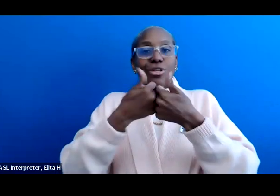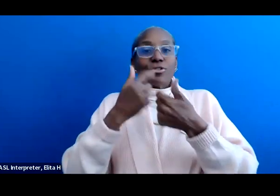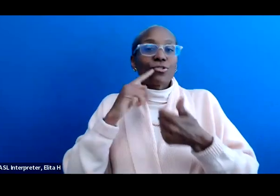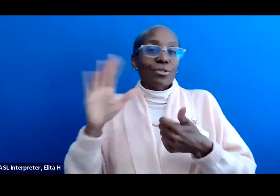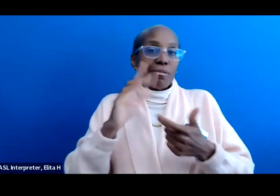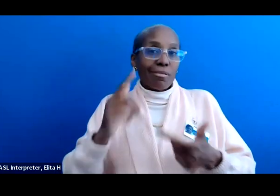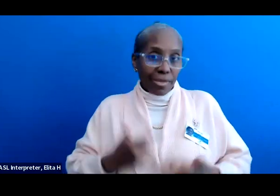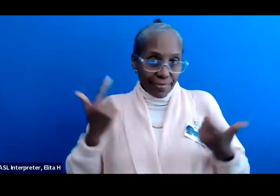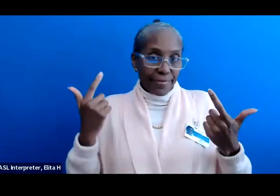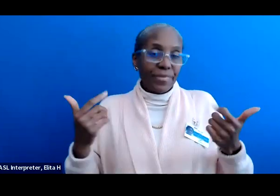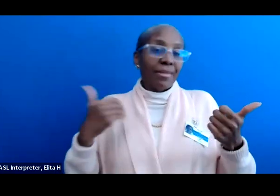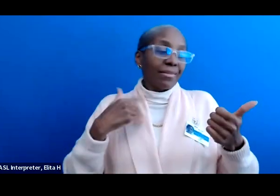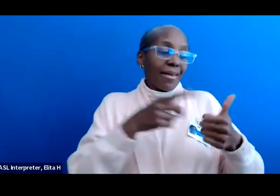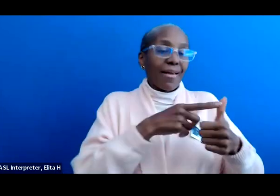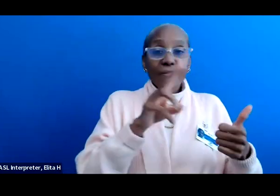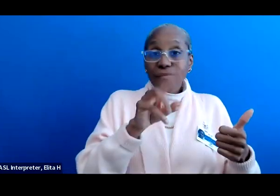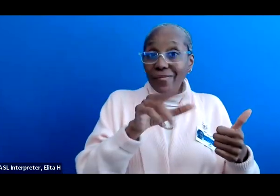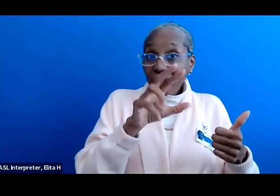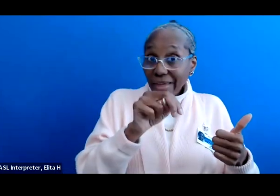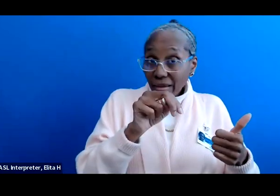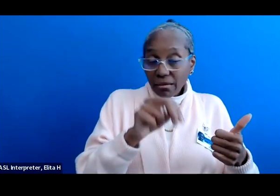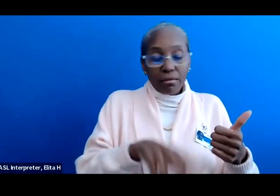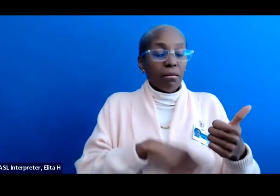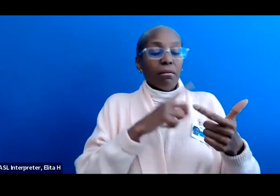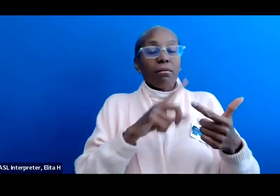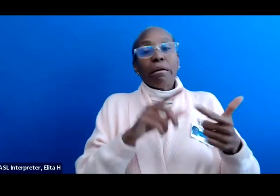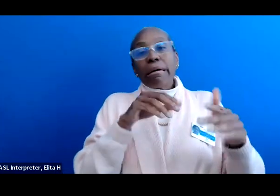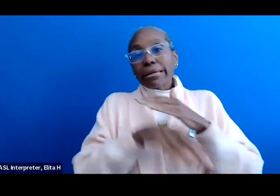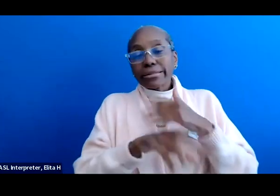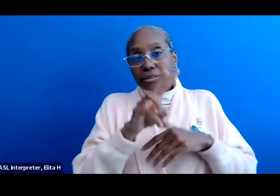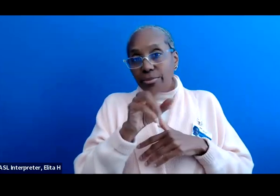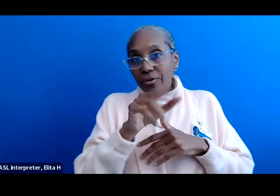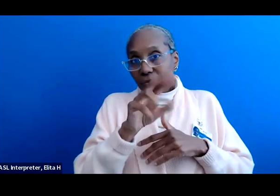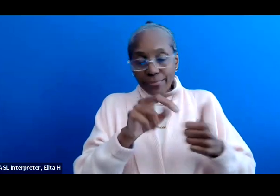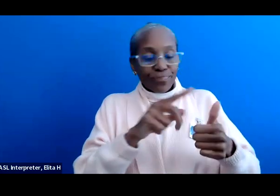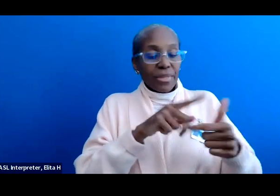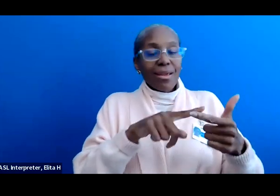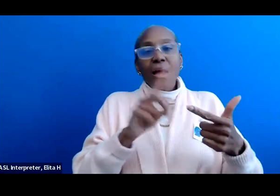They have vans there, accessible vans, they have all kinds of equipment.